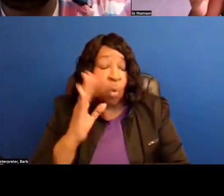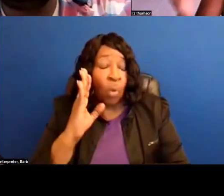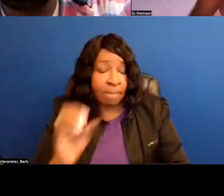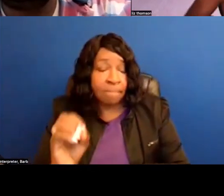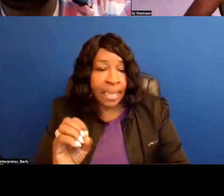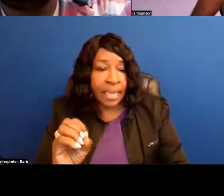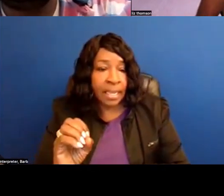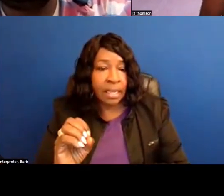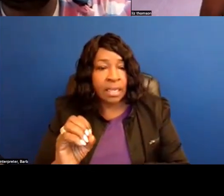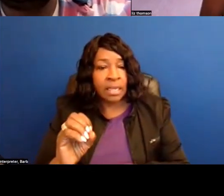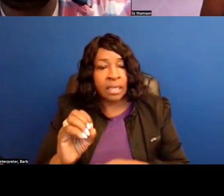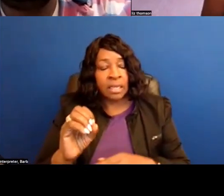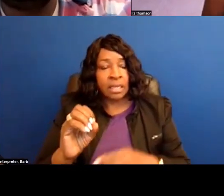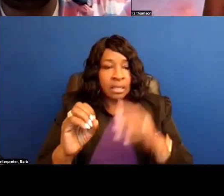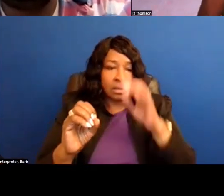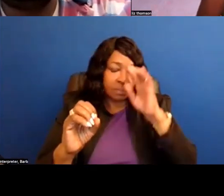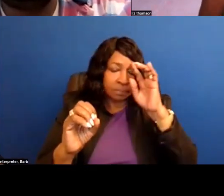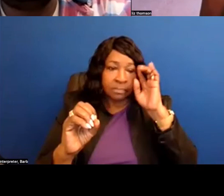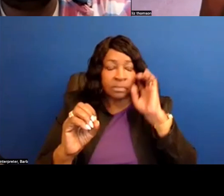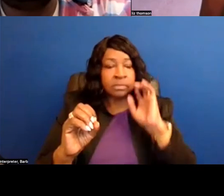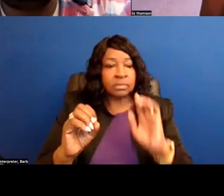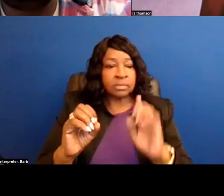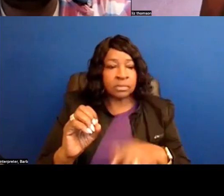eight questions.